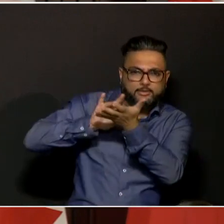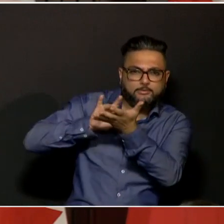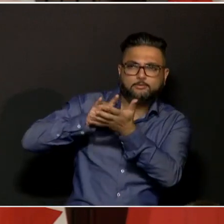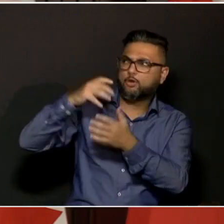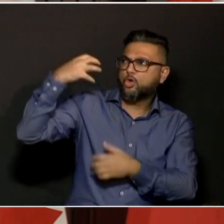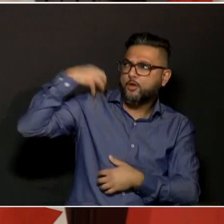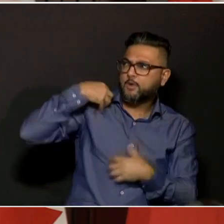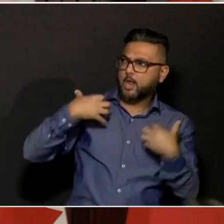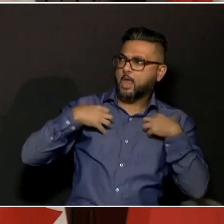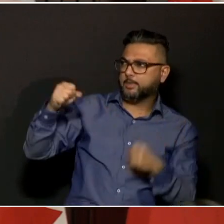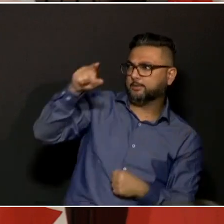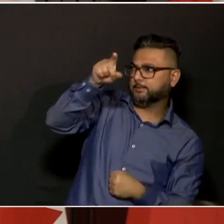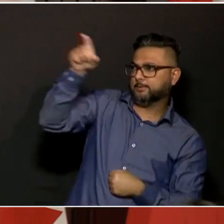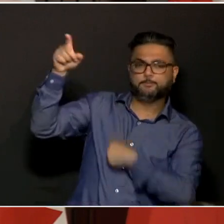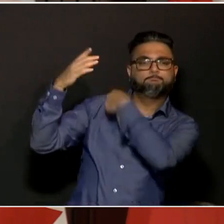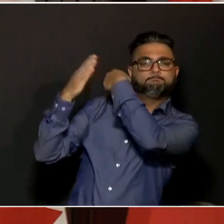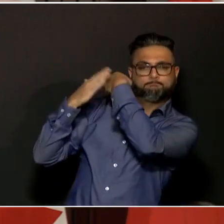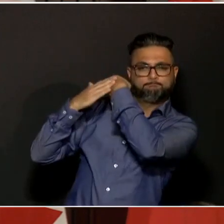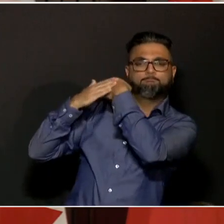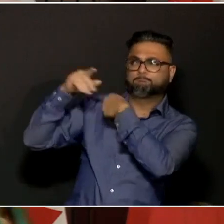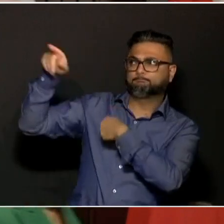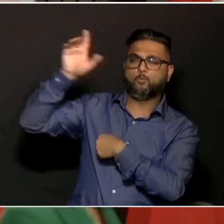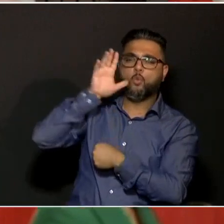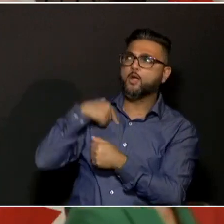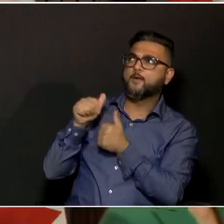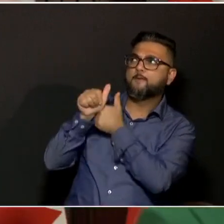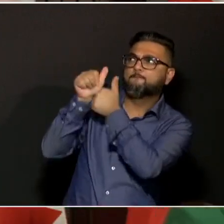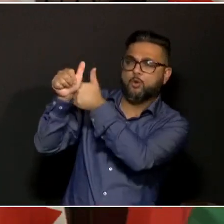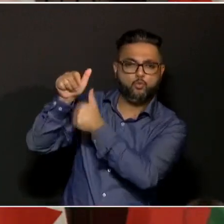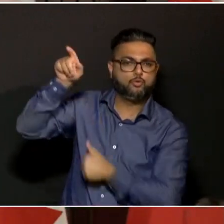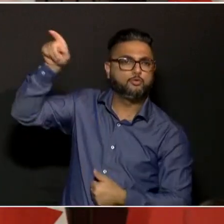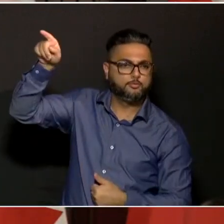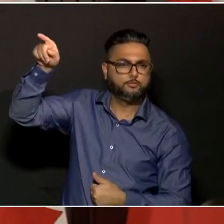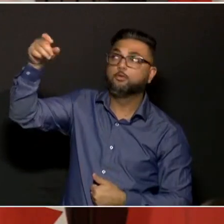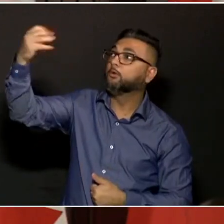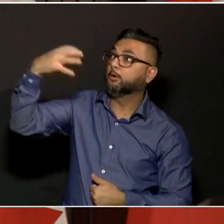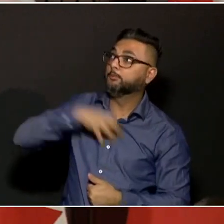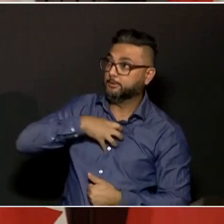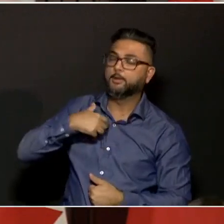from the chief medical officer of health and the chief medical table.